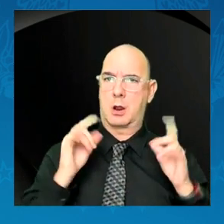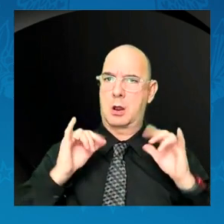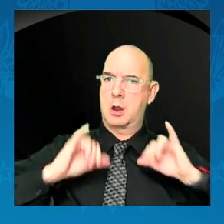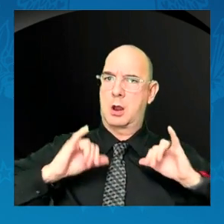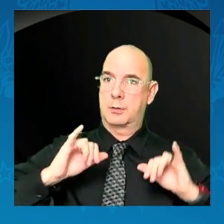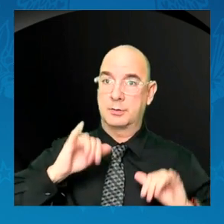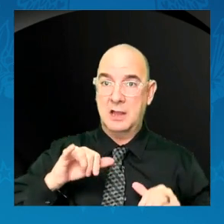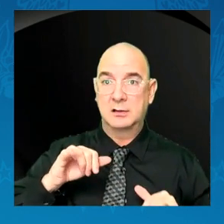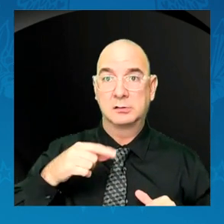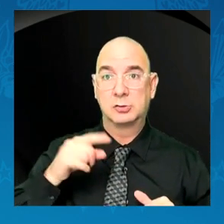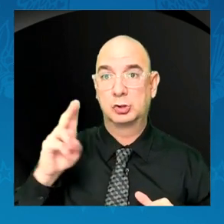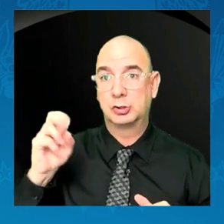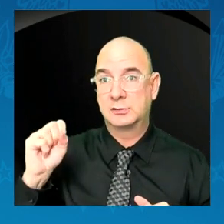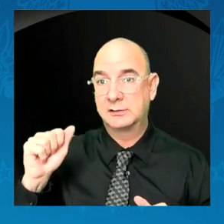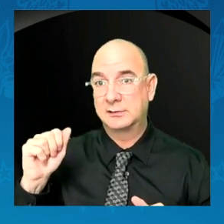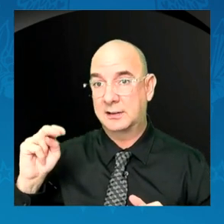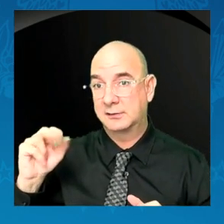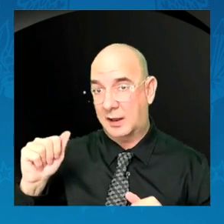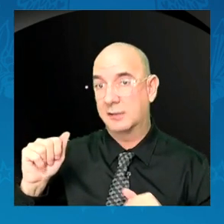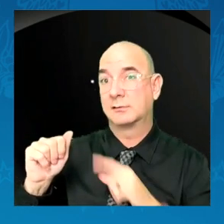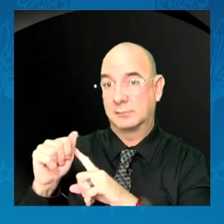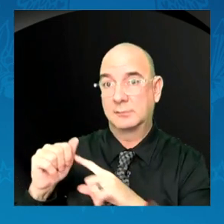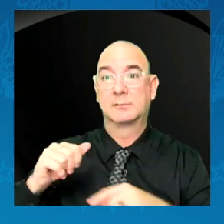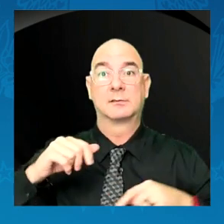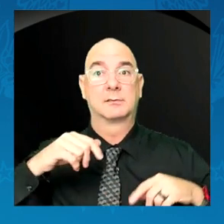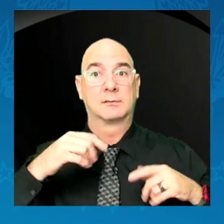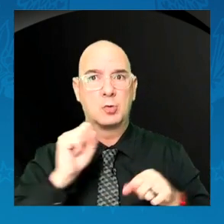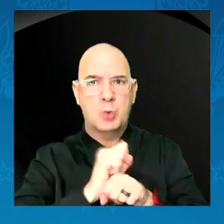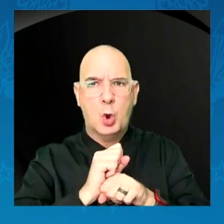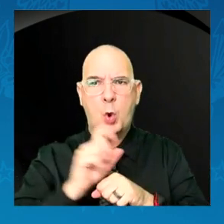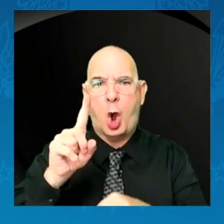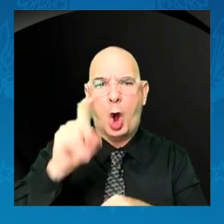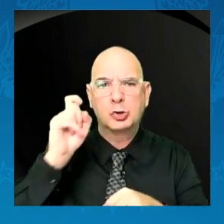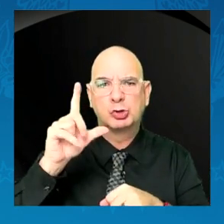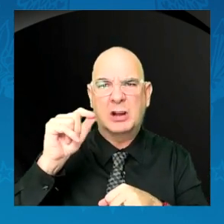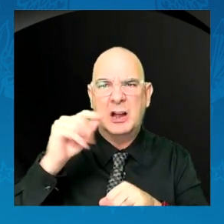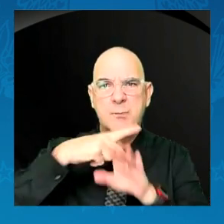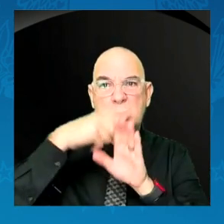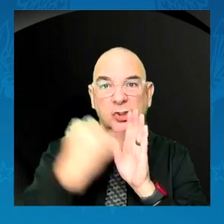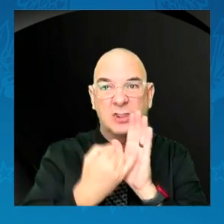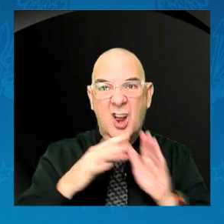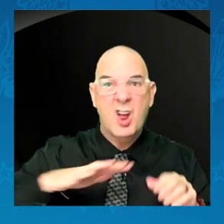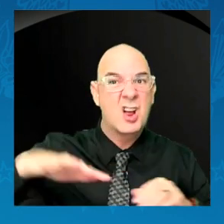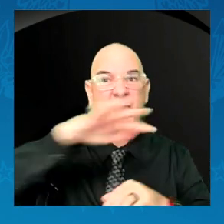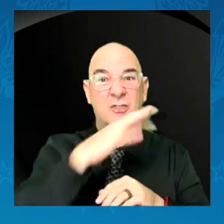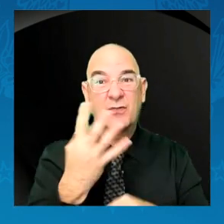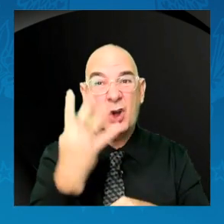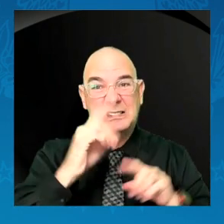working together across four separate mission areas on water management real time crop assessment,